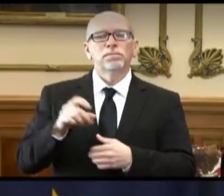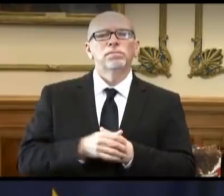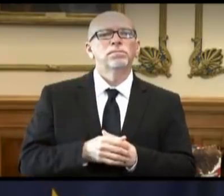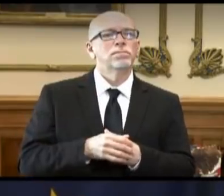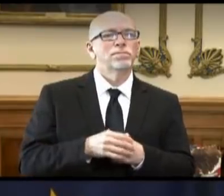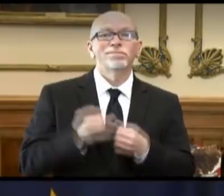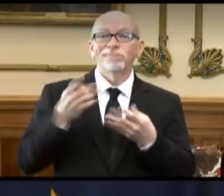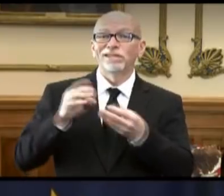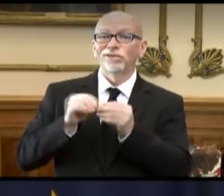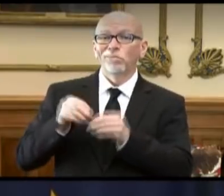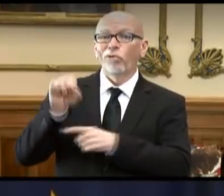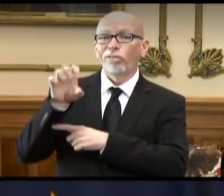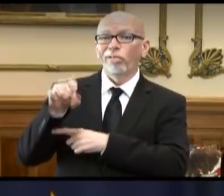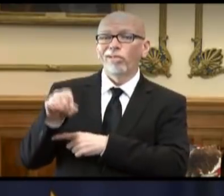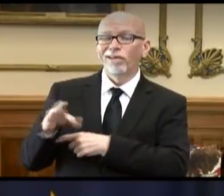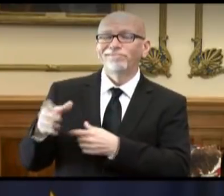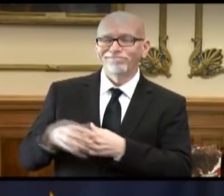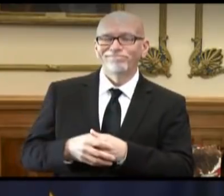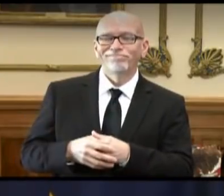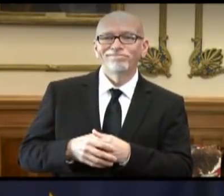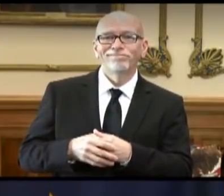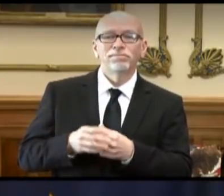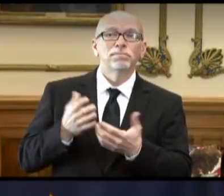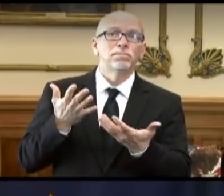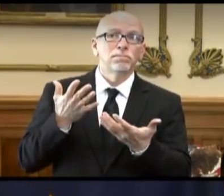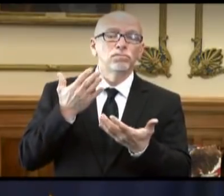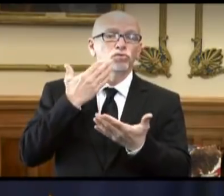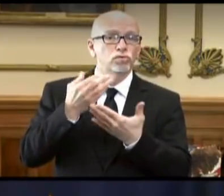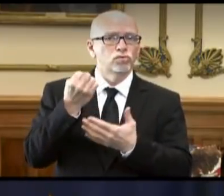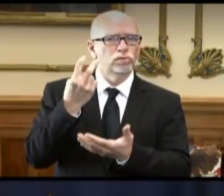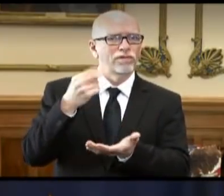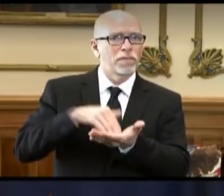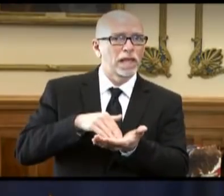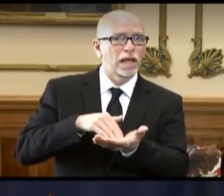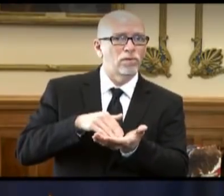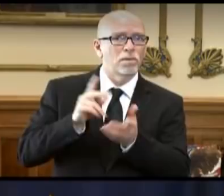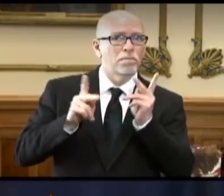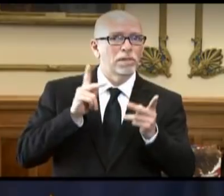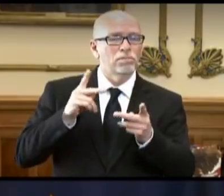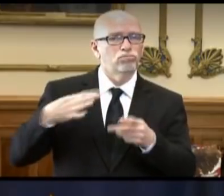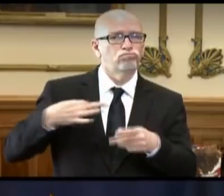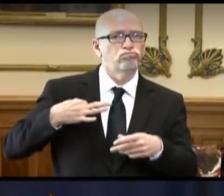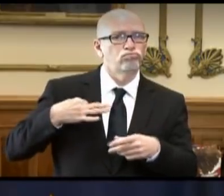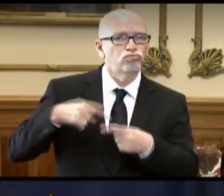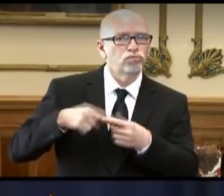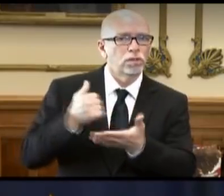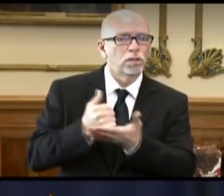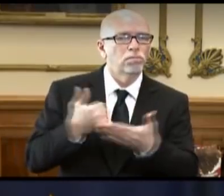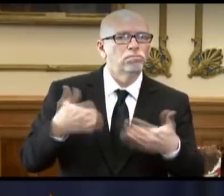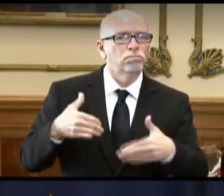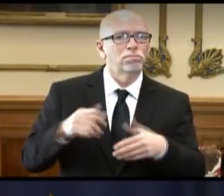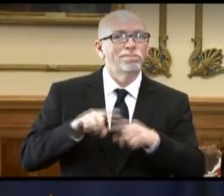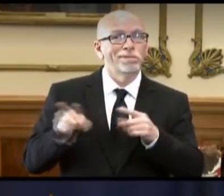VERY MUCH. THANK YOU, DR. BOX. A LOT OF NUMBERS ENCOURAGING TO